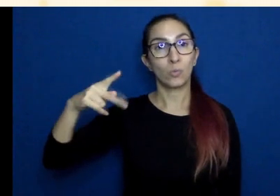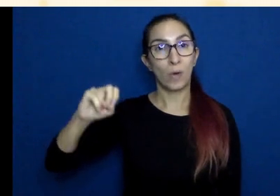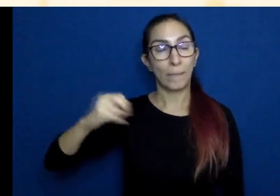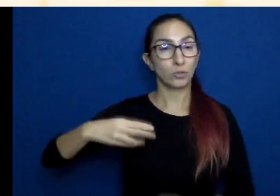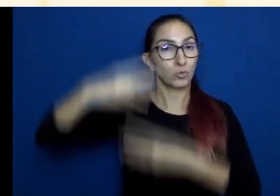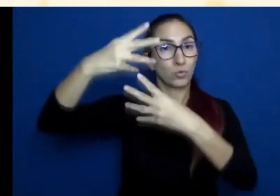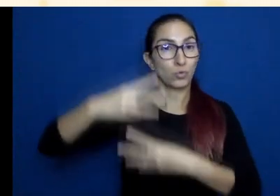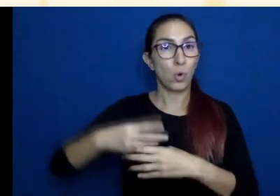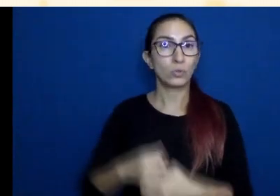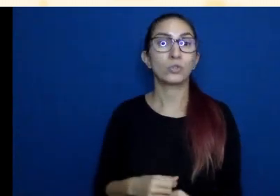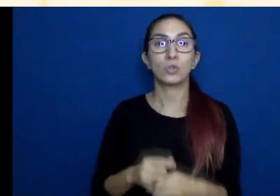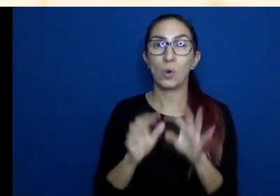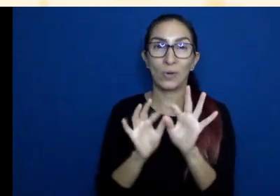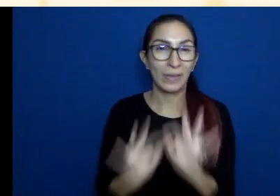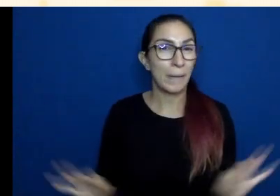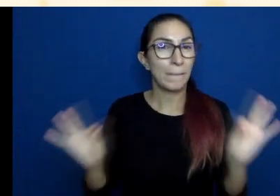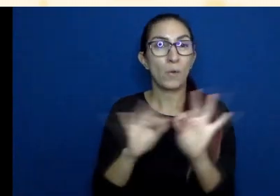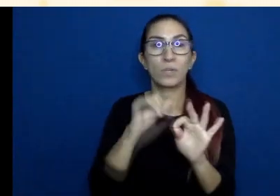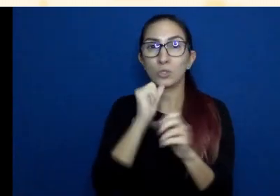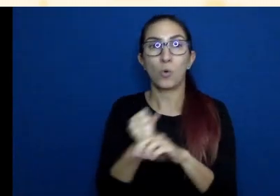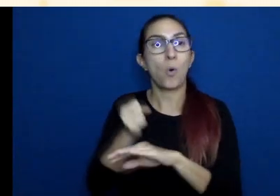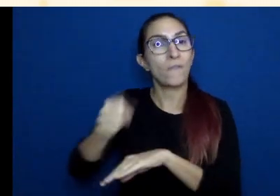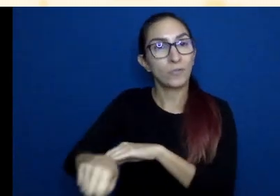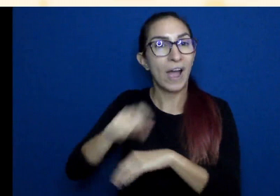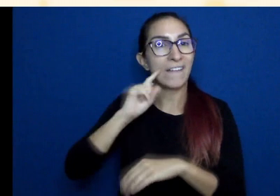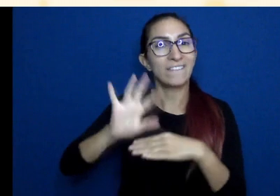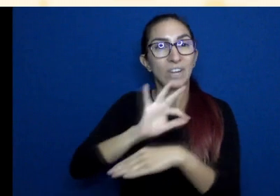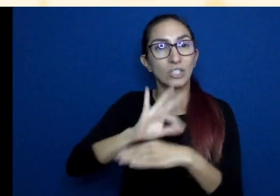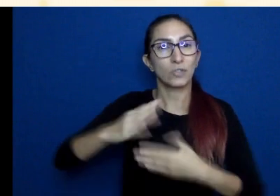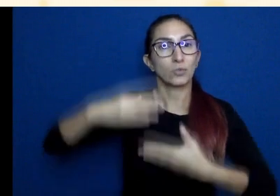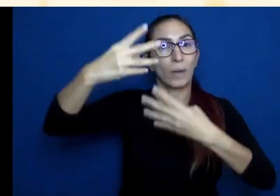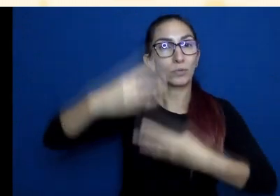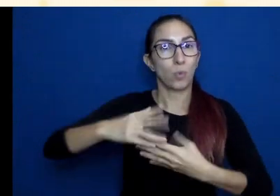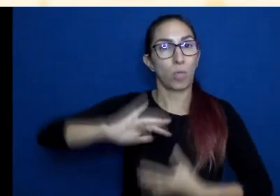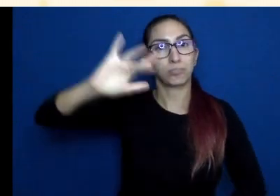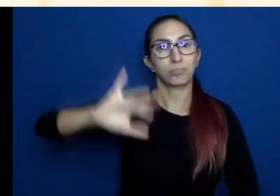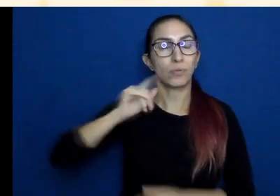Then there is the swipe/scroll trap. So ensure you do not override standard mobile touch functions,